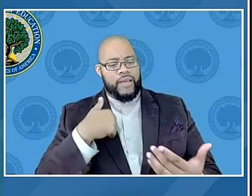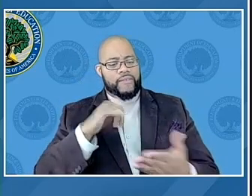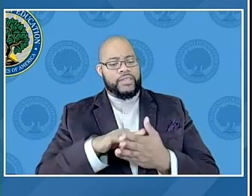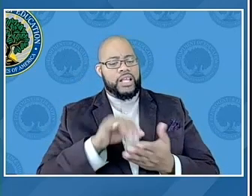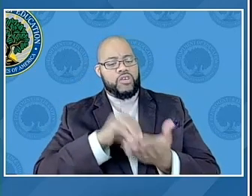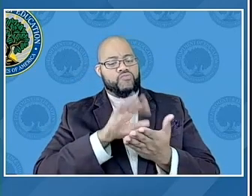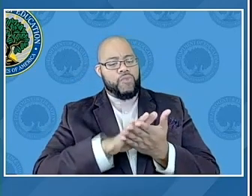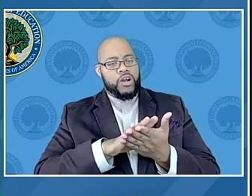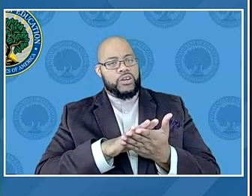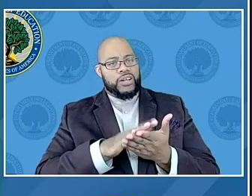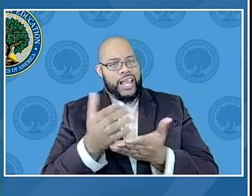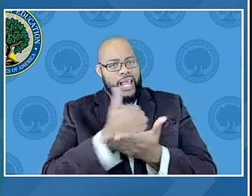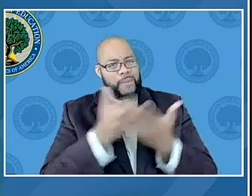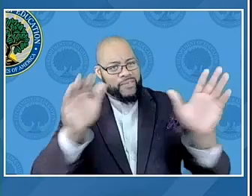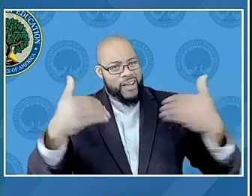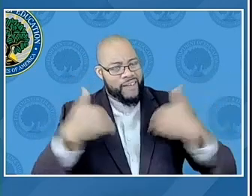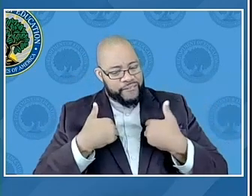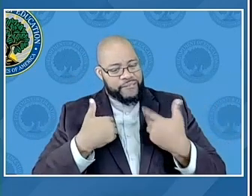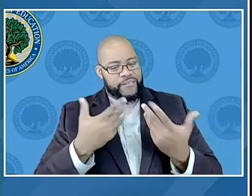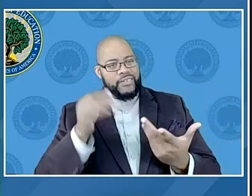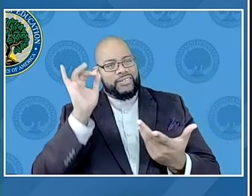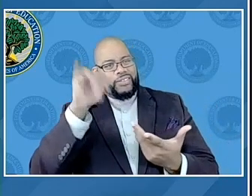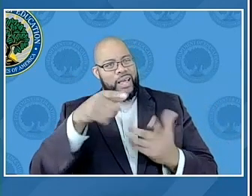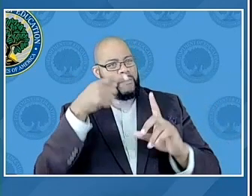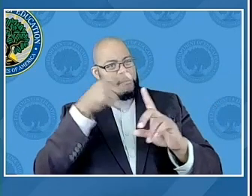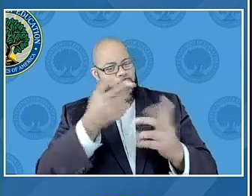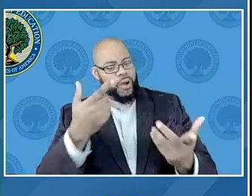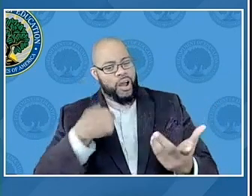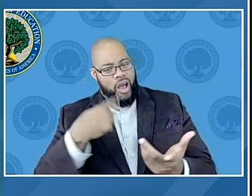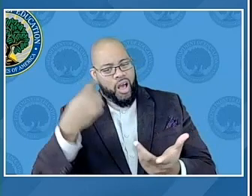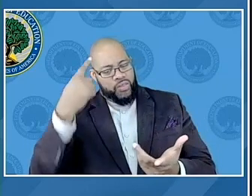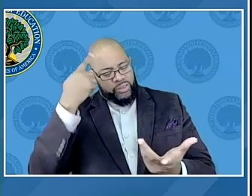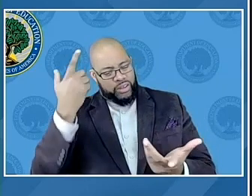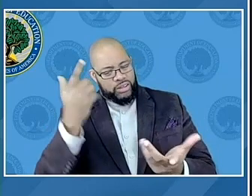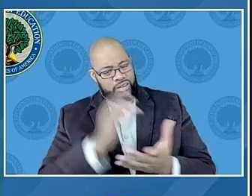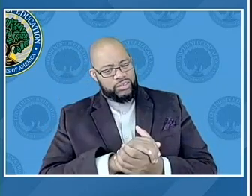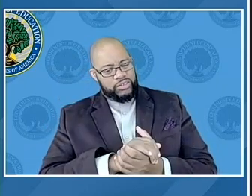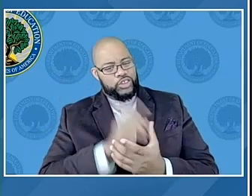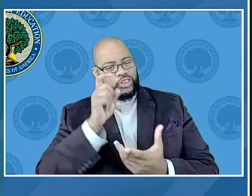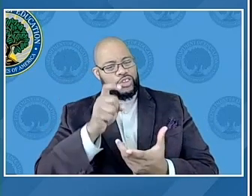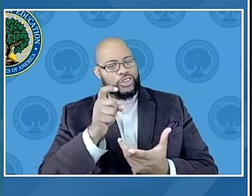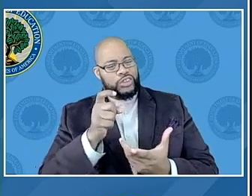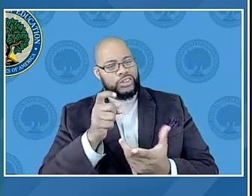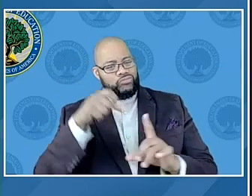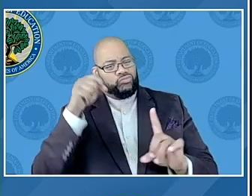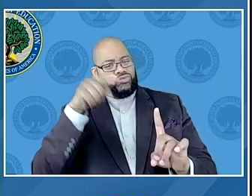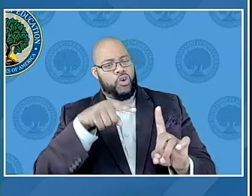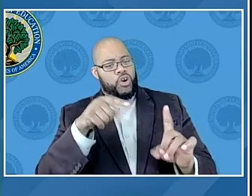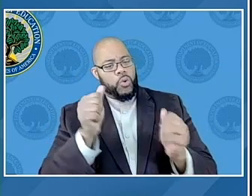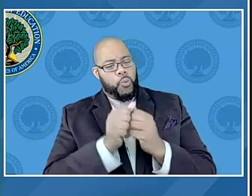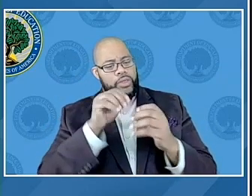And at that point, I think they should be targeted within the six-month grace period